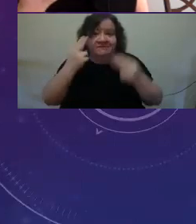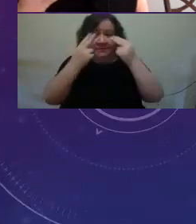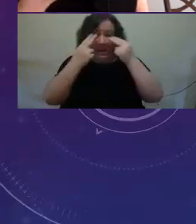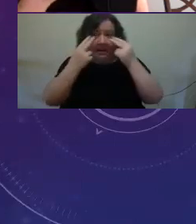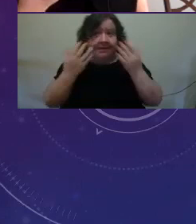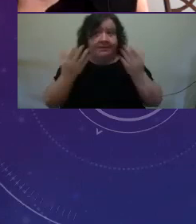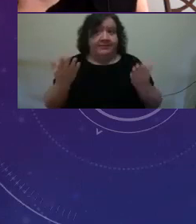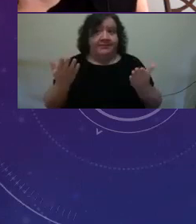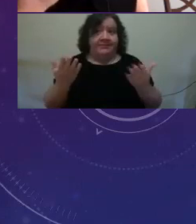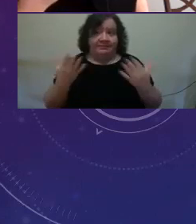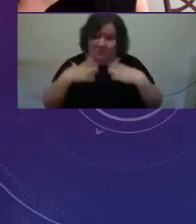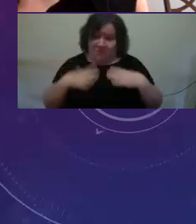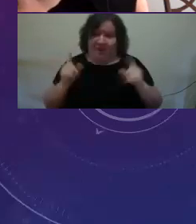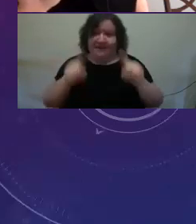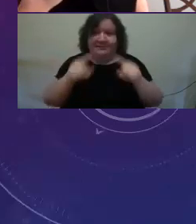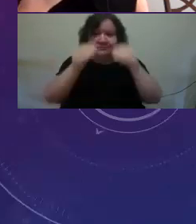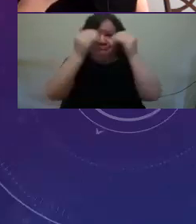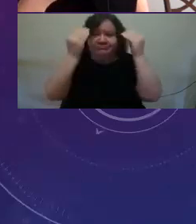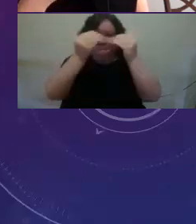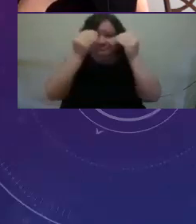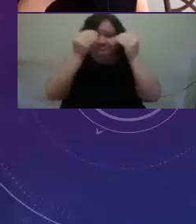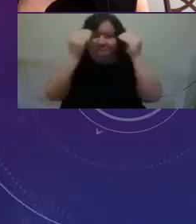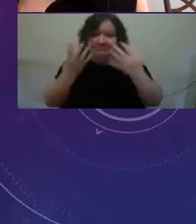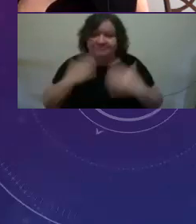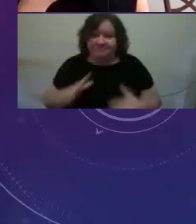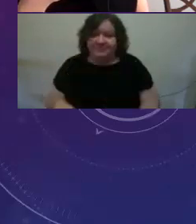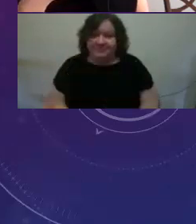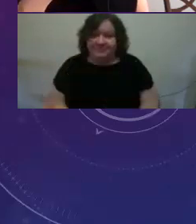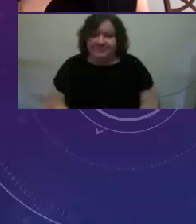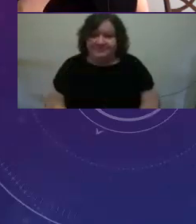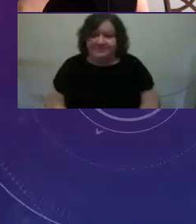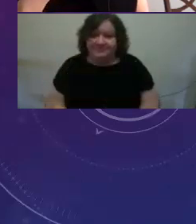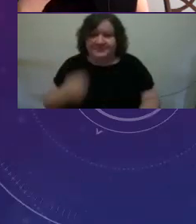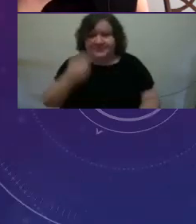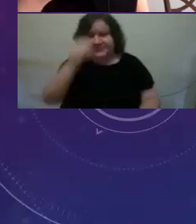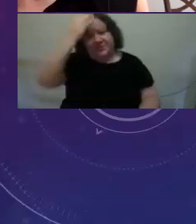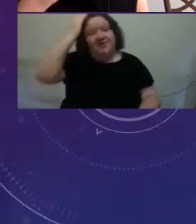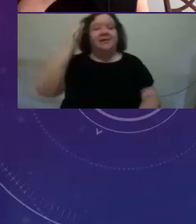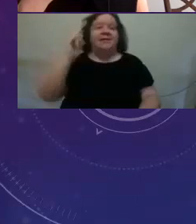describe the letter A the letter A it's almost like in the starting position you